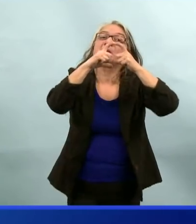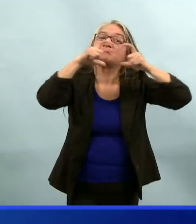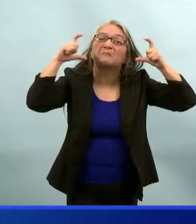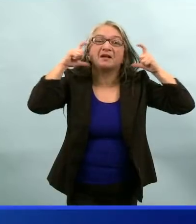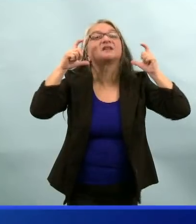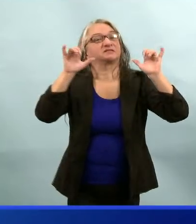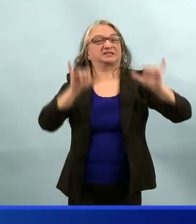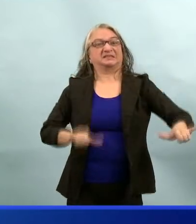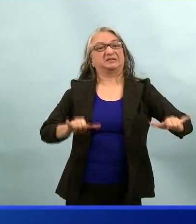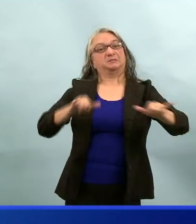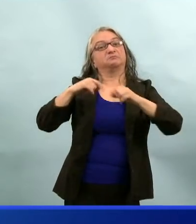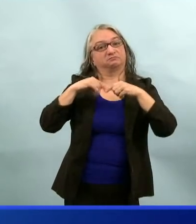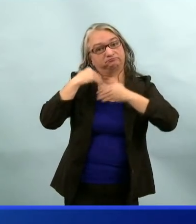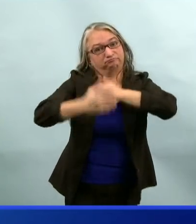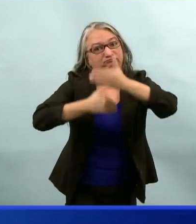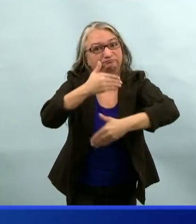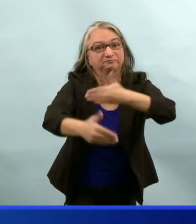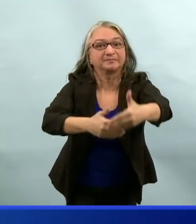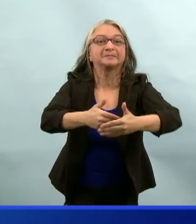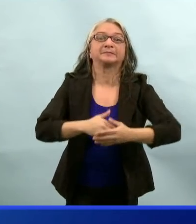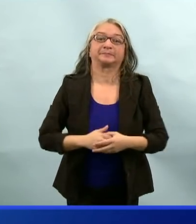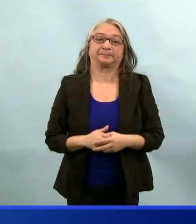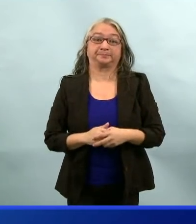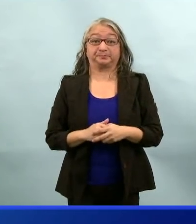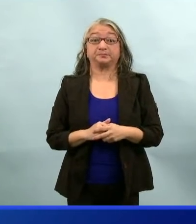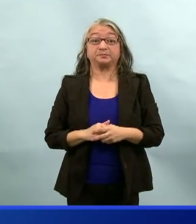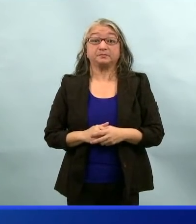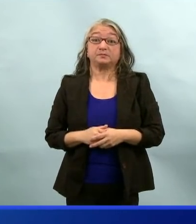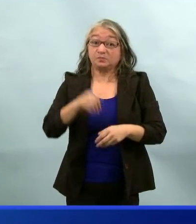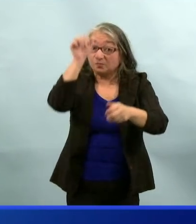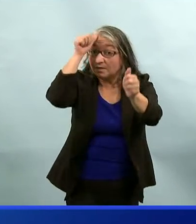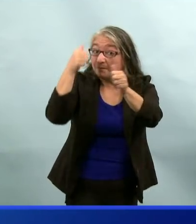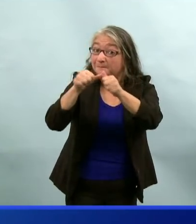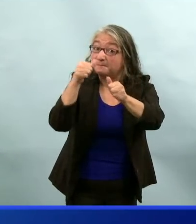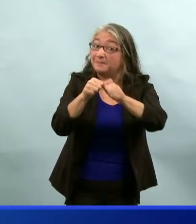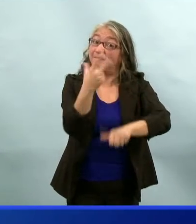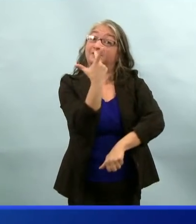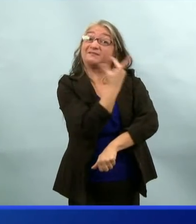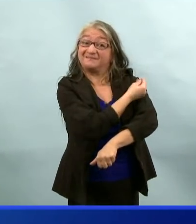be sure to get fully vaccinated and go for your third dose as soon as you're eligible